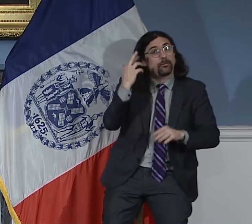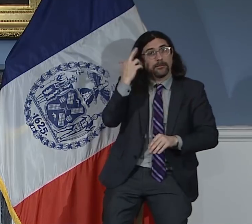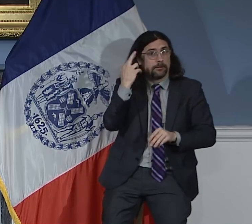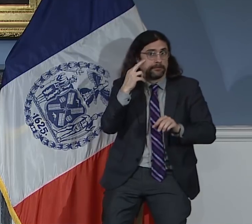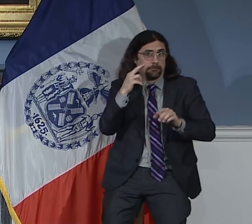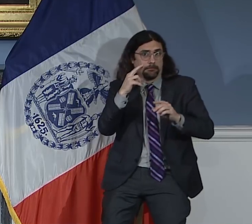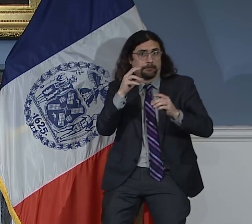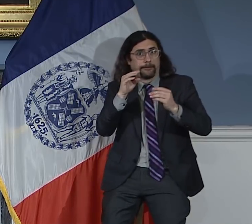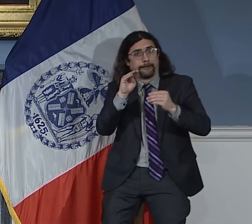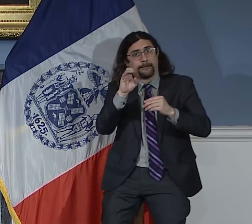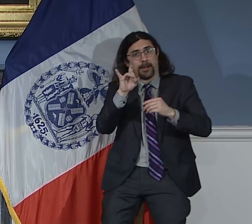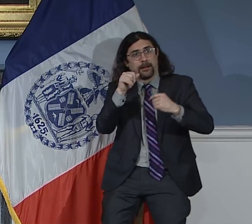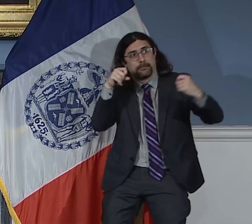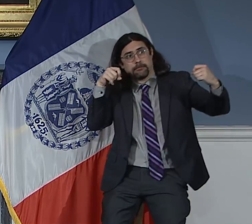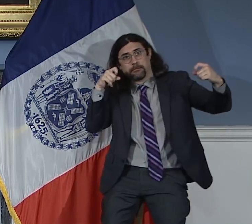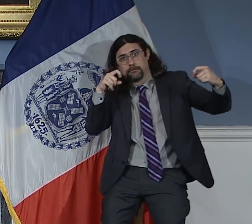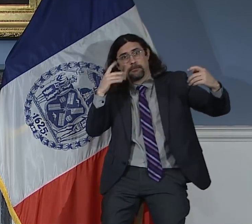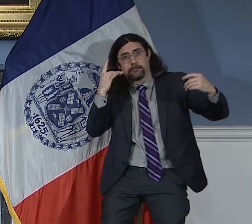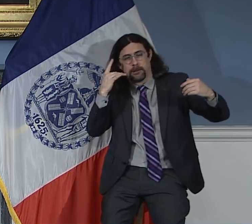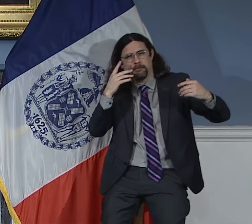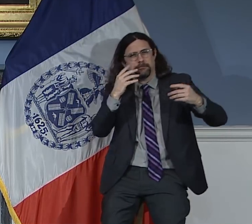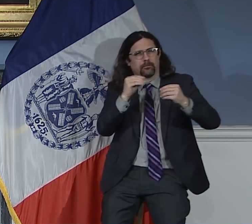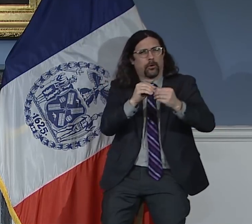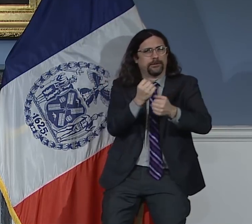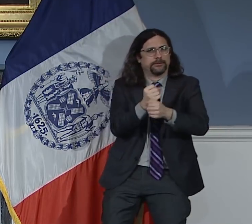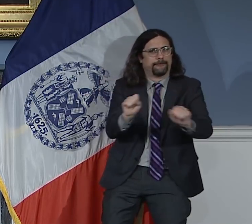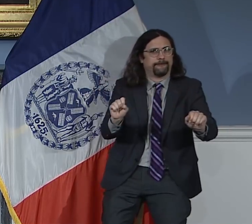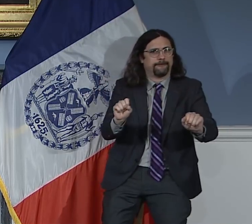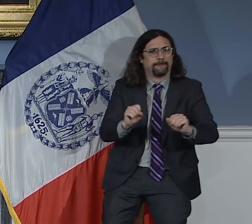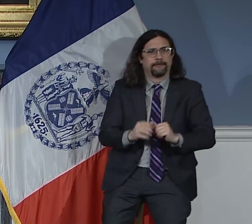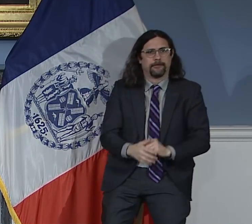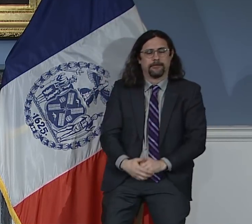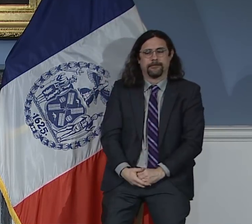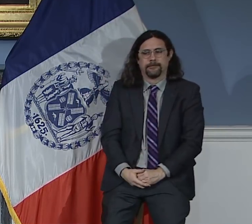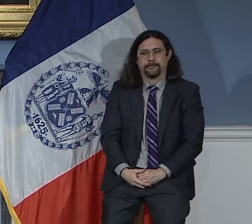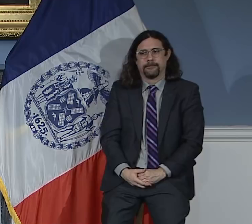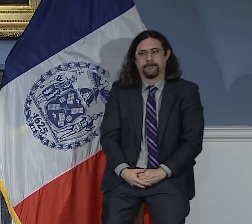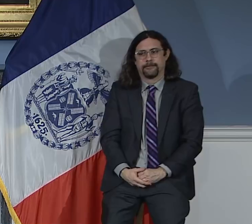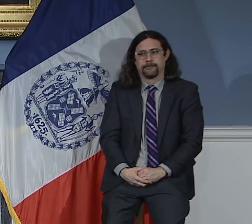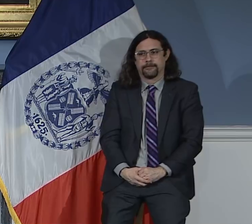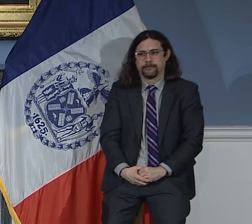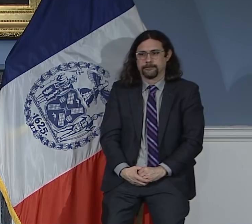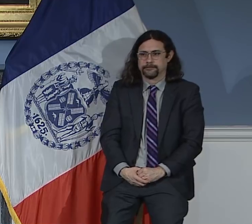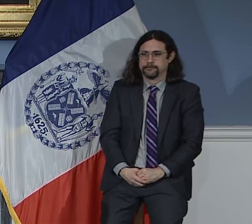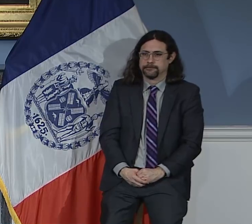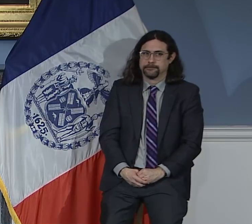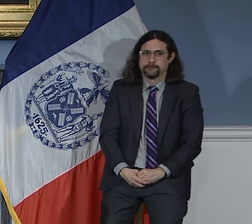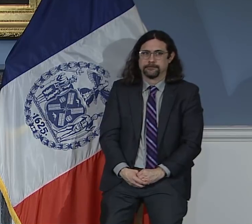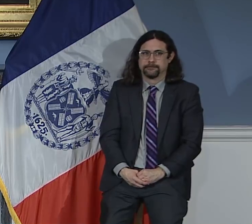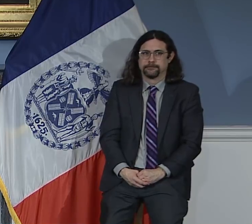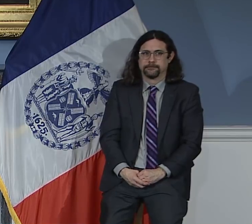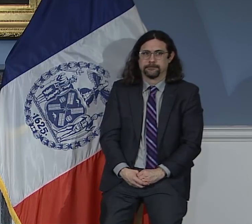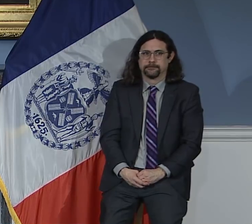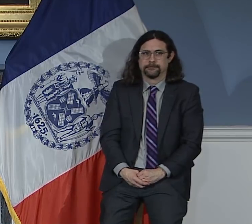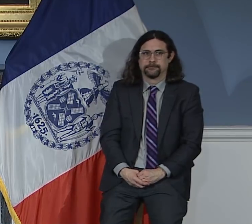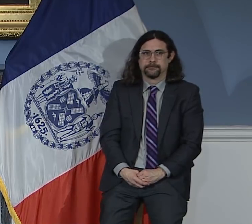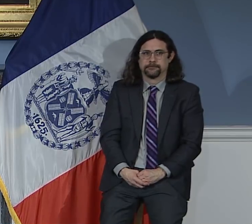EVERYONE SAFE.